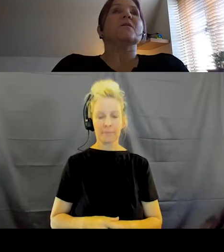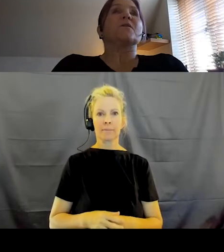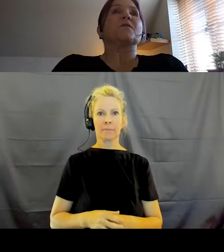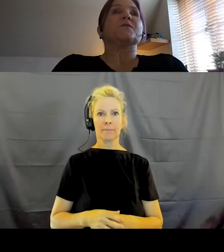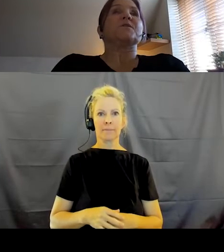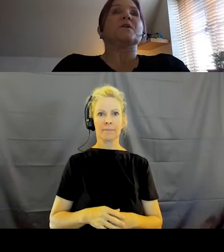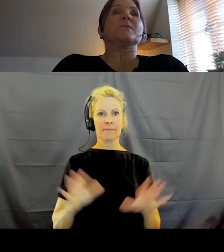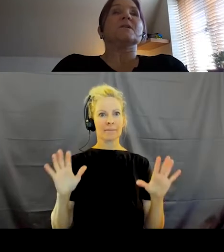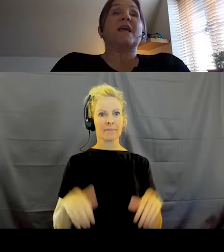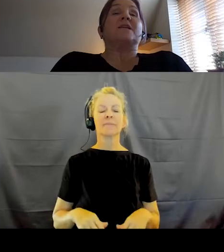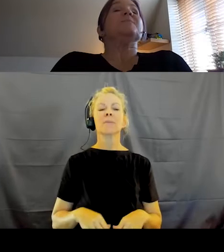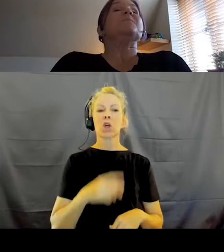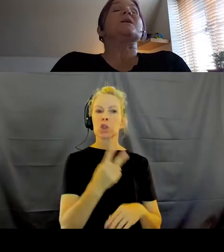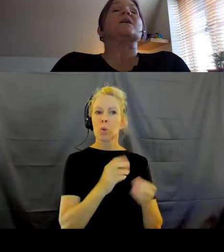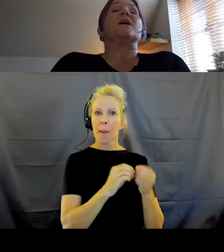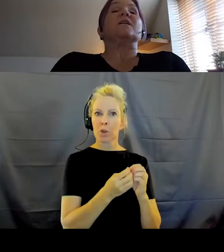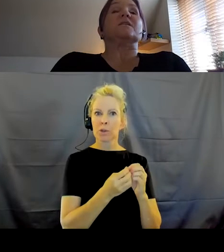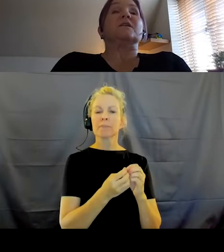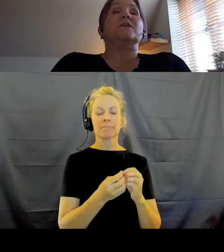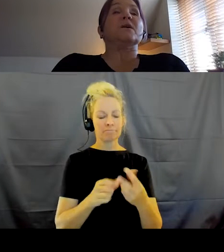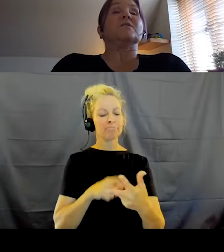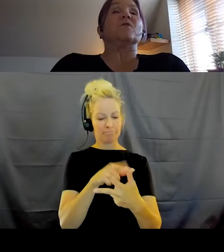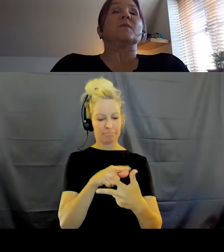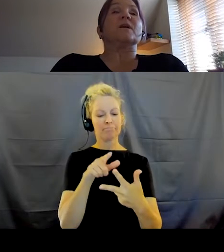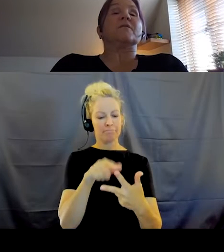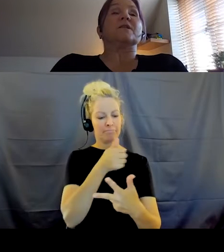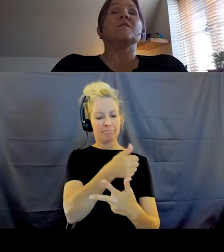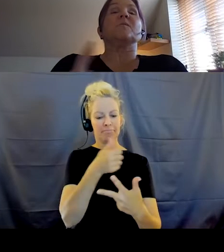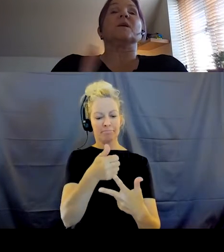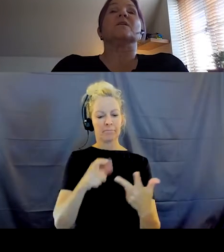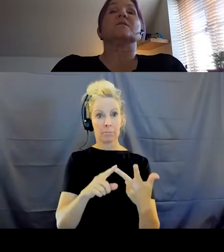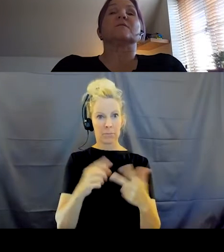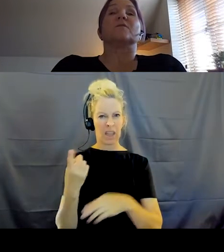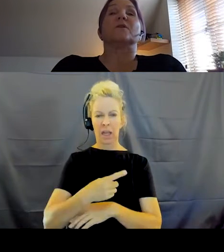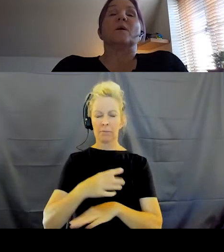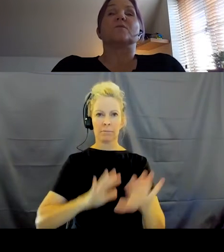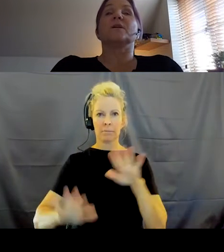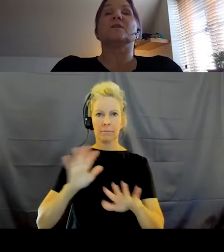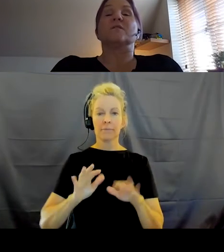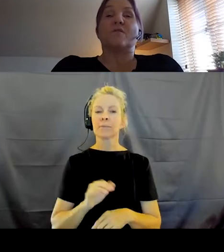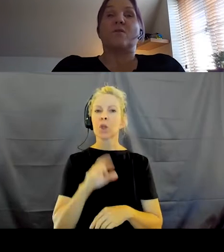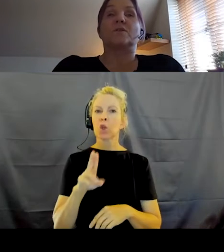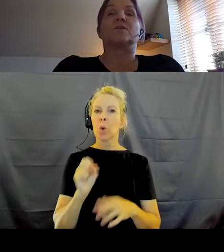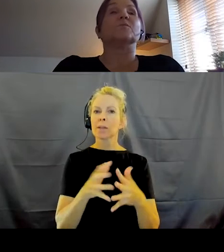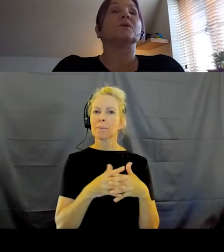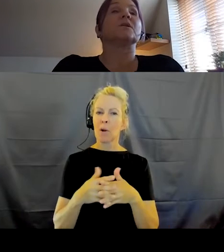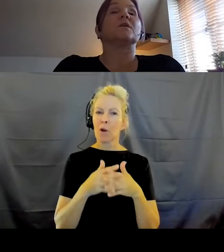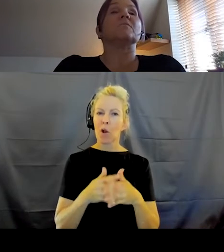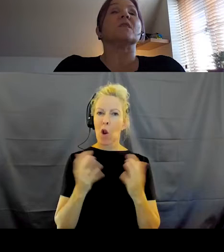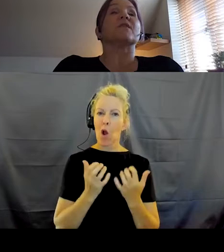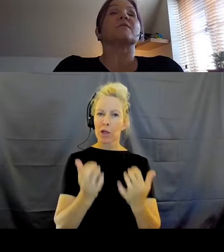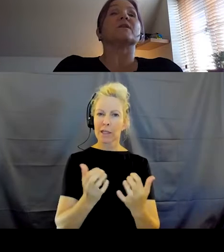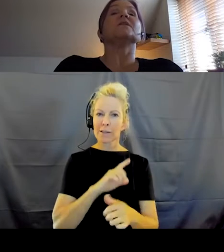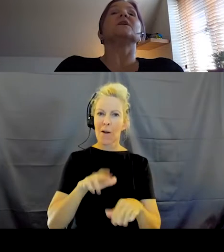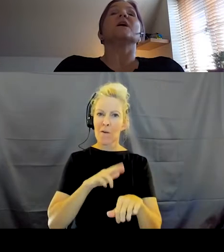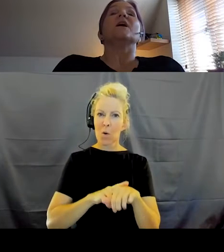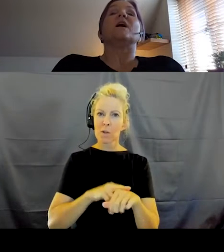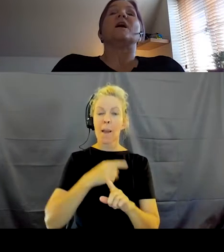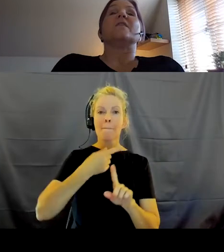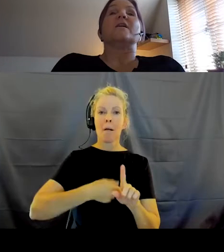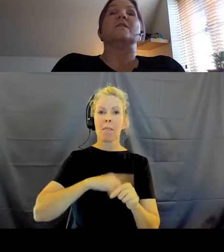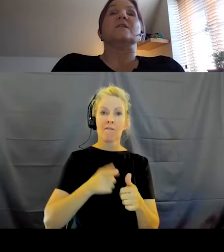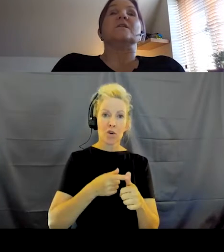We have six numbers on a date. And that's because you put to them on the first and the